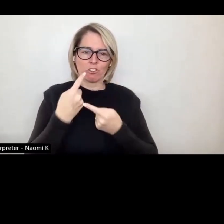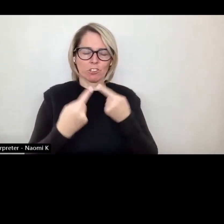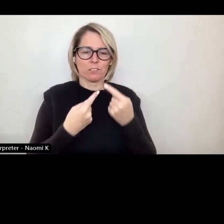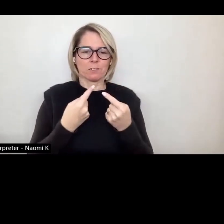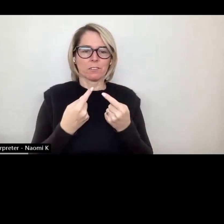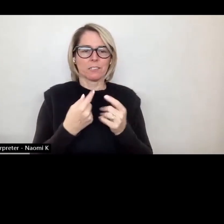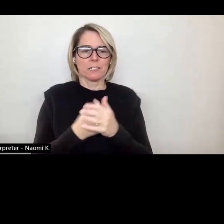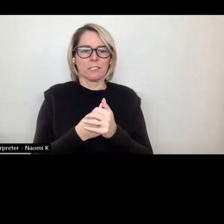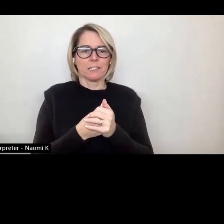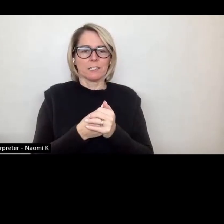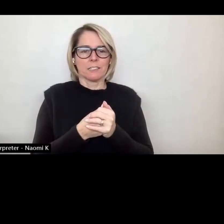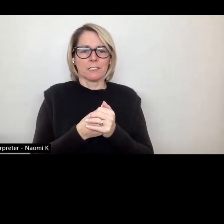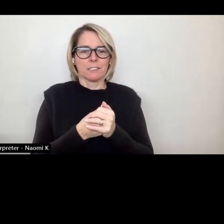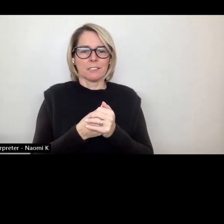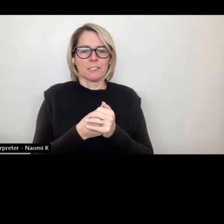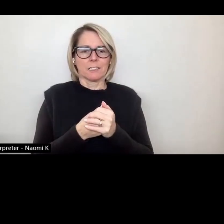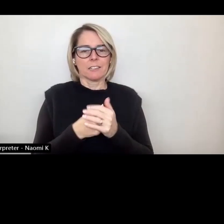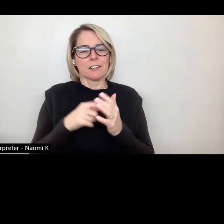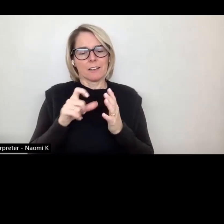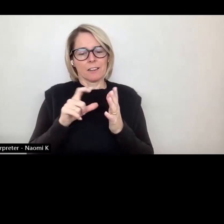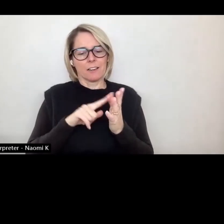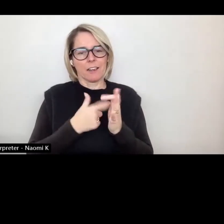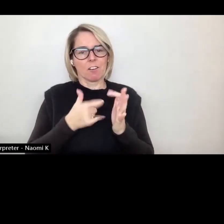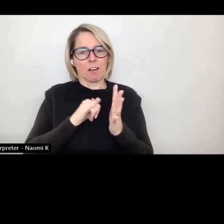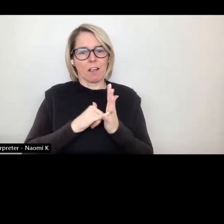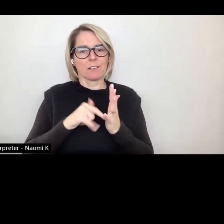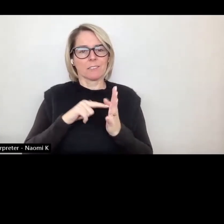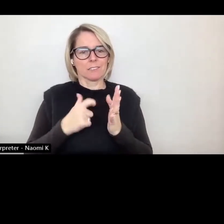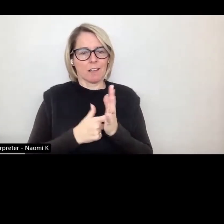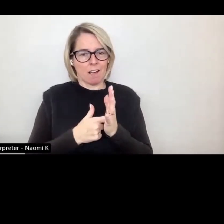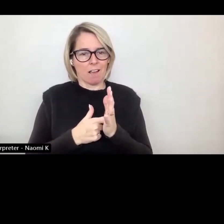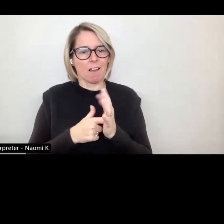The Carers STAR™ plays a specific role in our program.